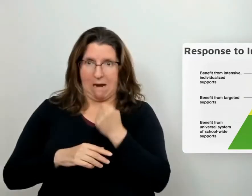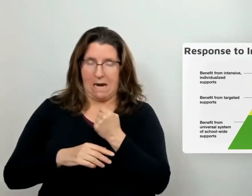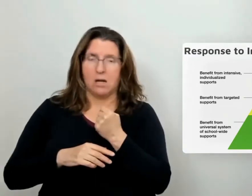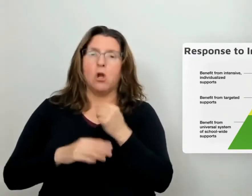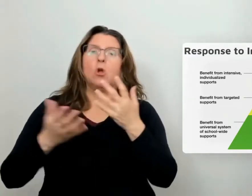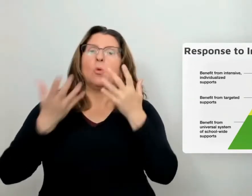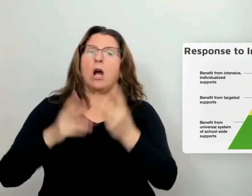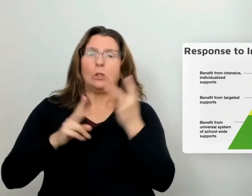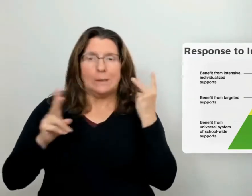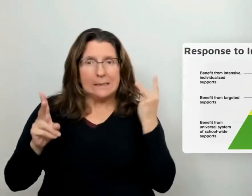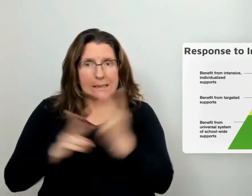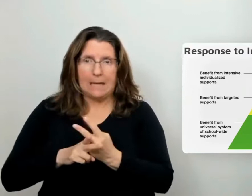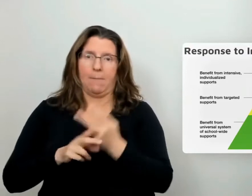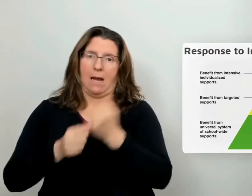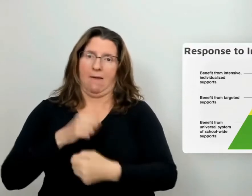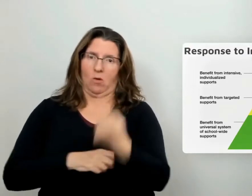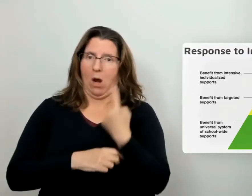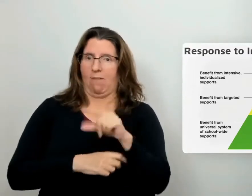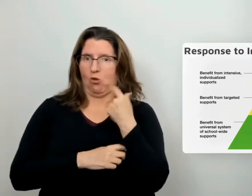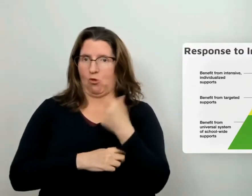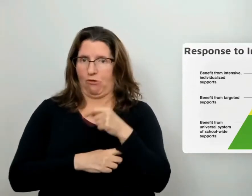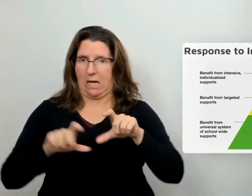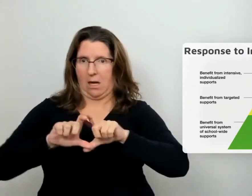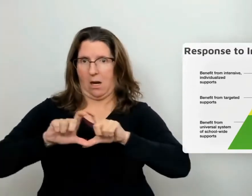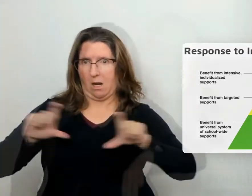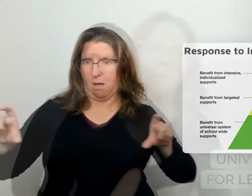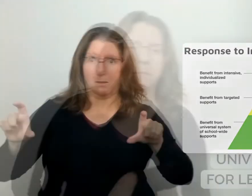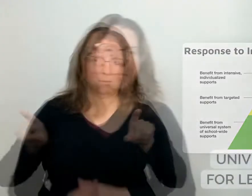Our goal is to keep the children within the green zone as much as possible.